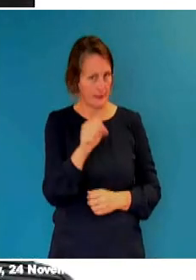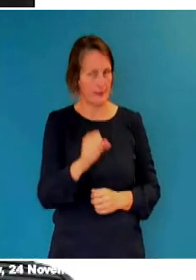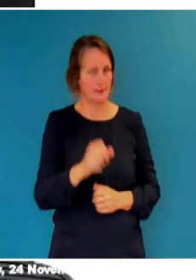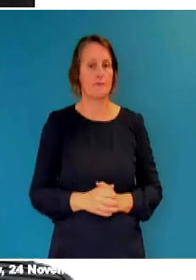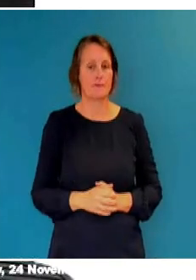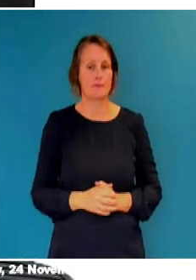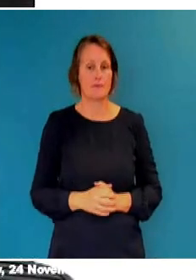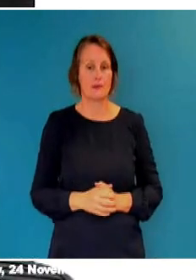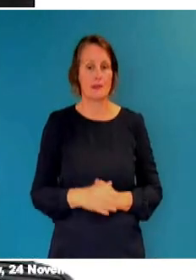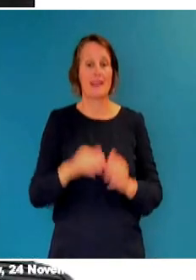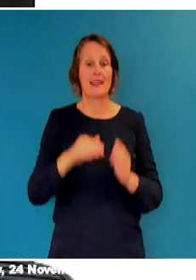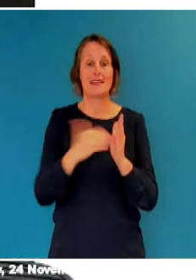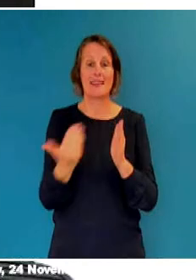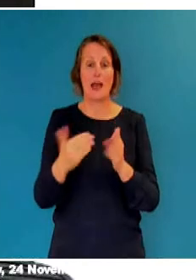That number is now at 81.